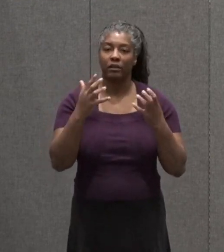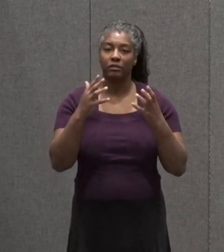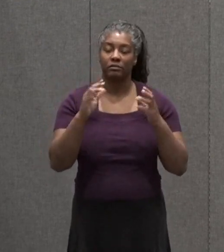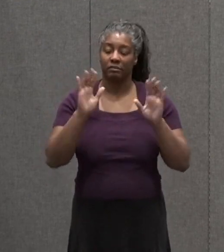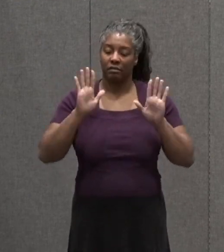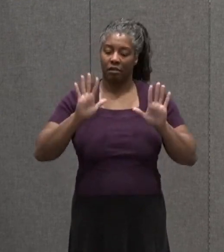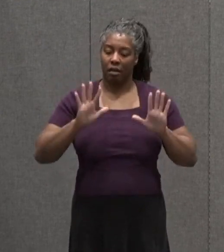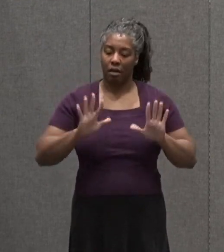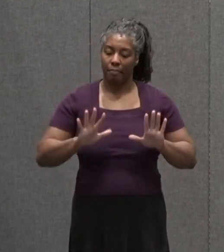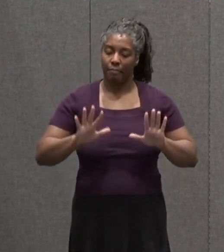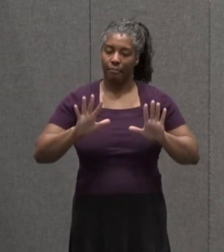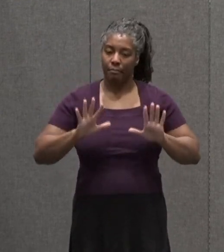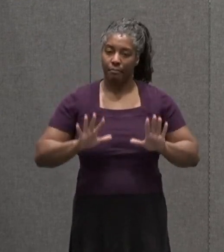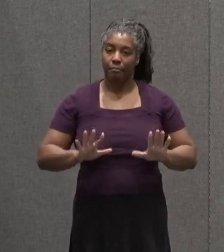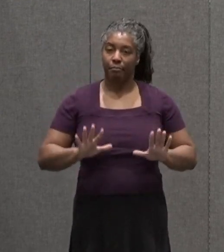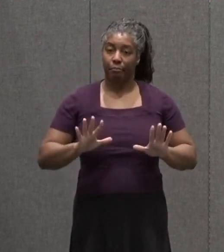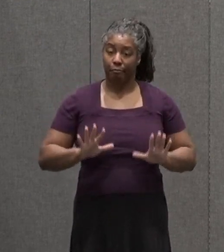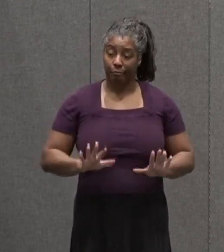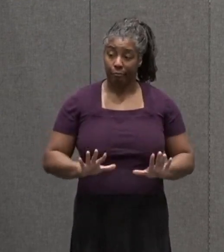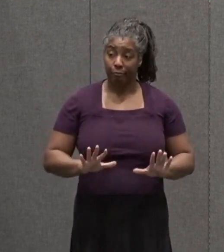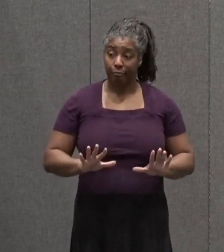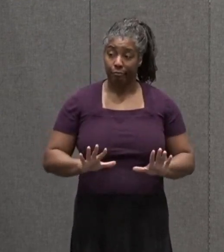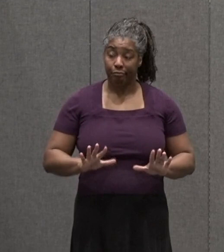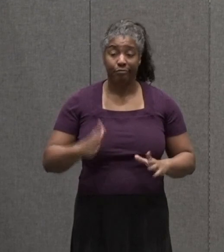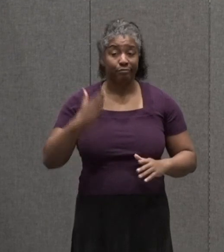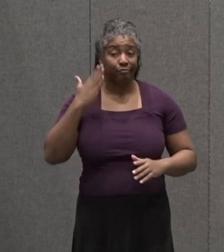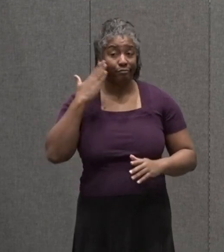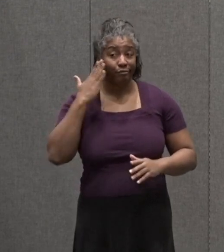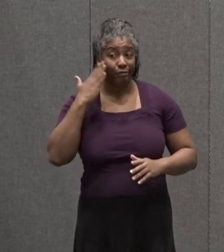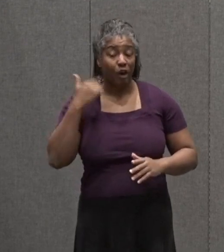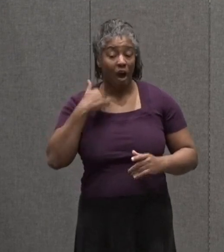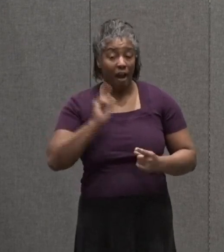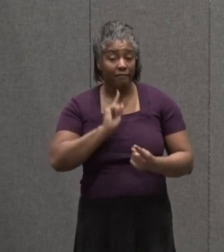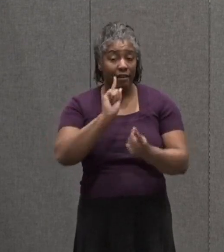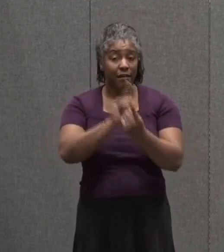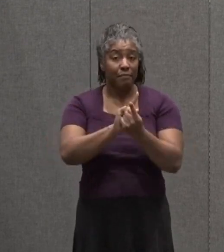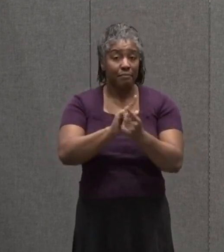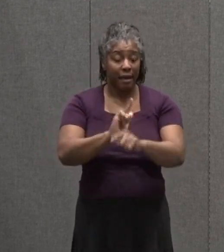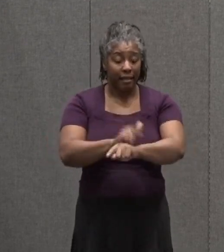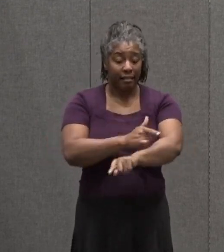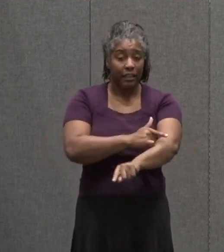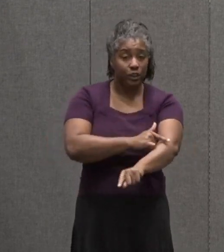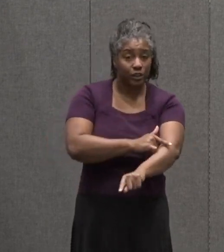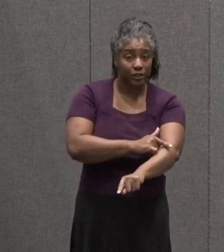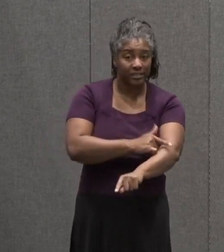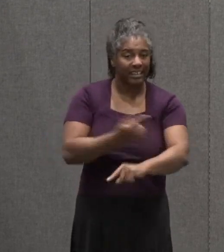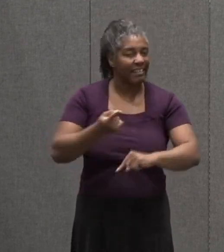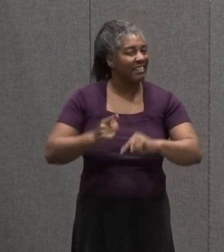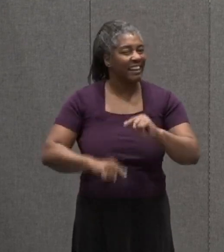I've met some lizards. And I don't know too many lizards that know how to read do you?